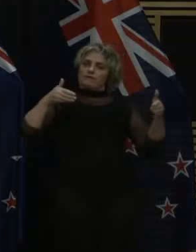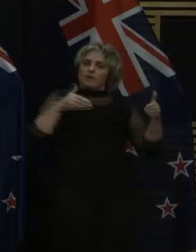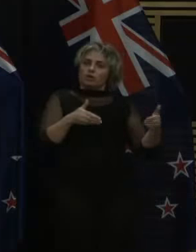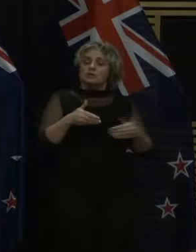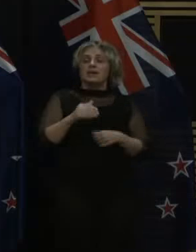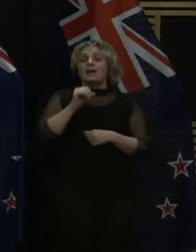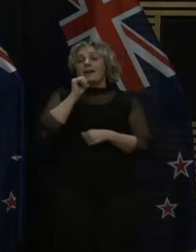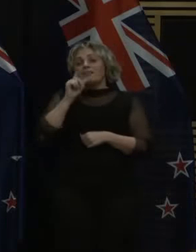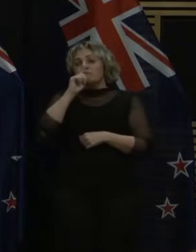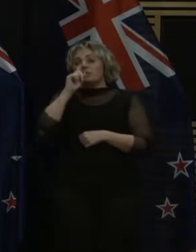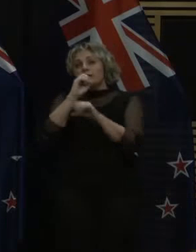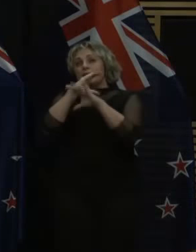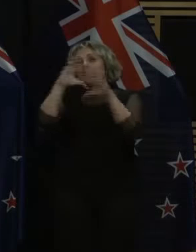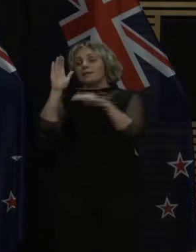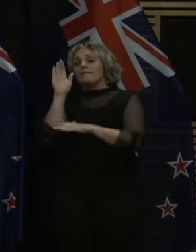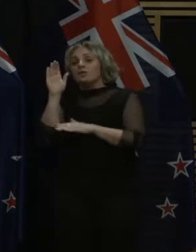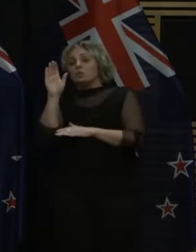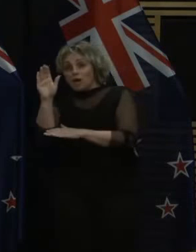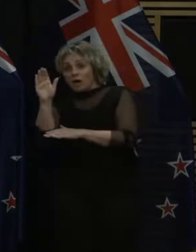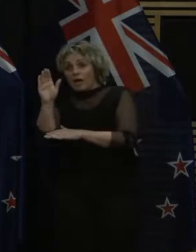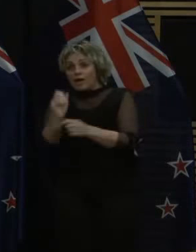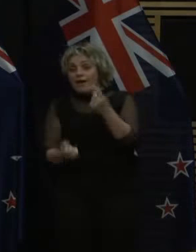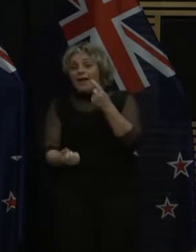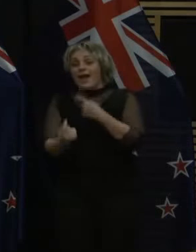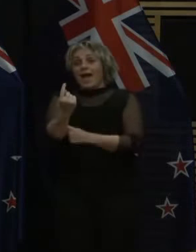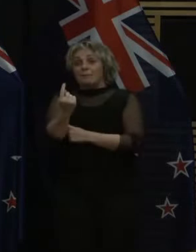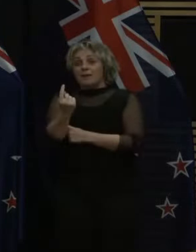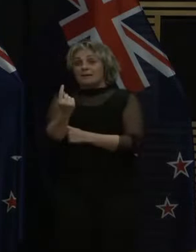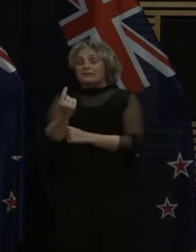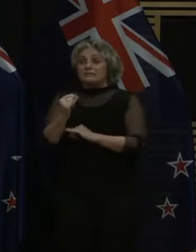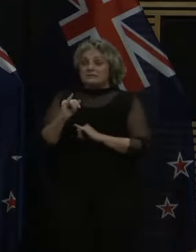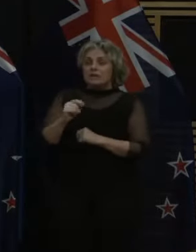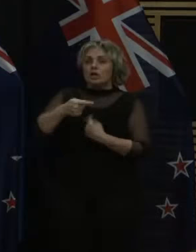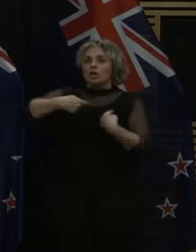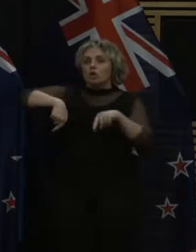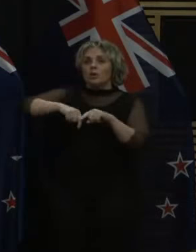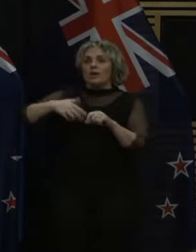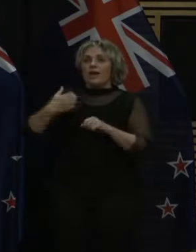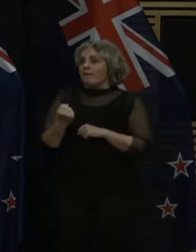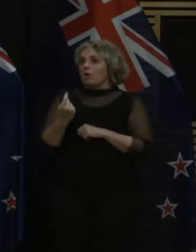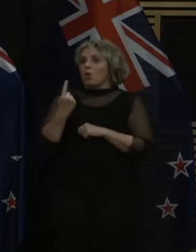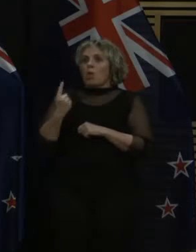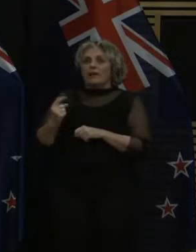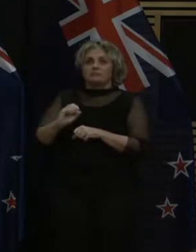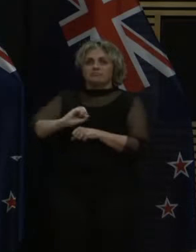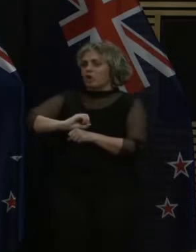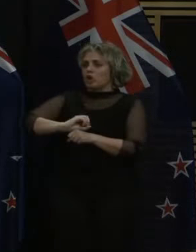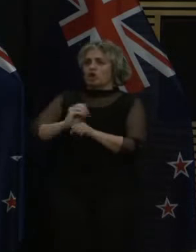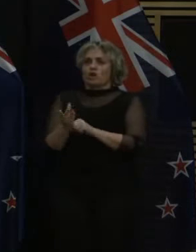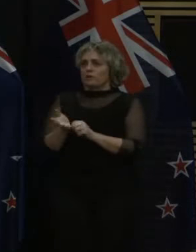different pieces of work. The reason for that is if we have